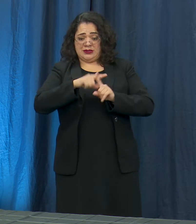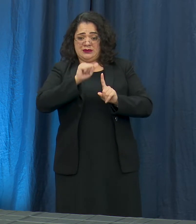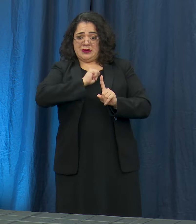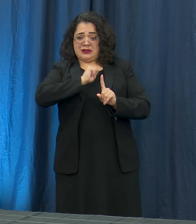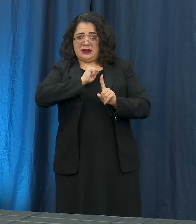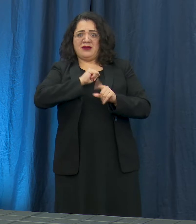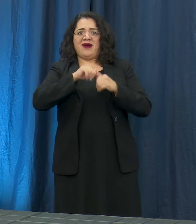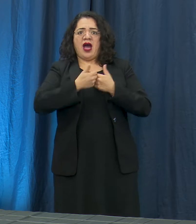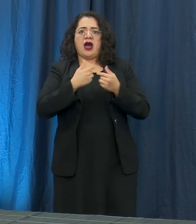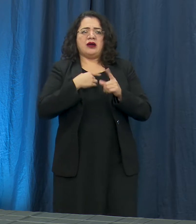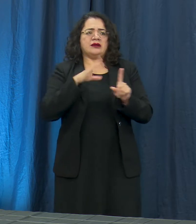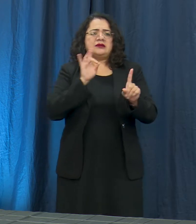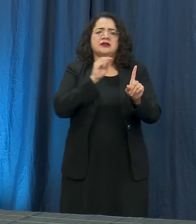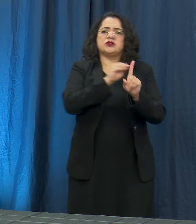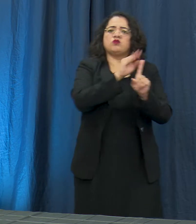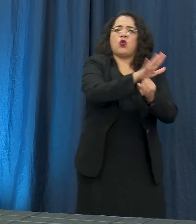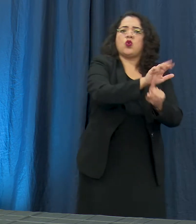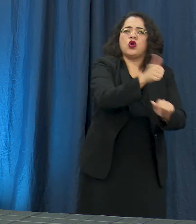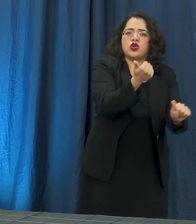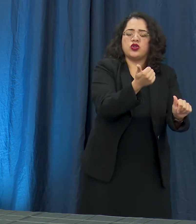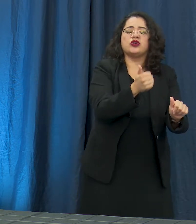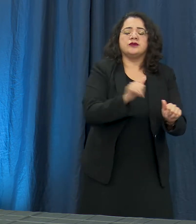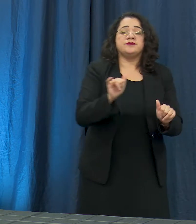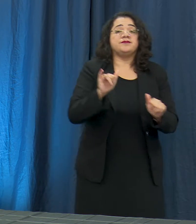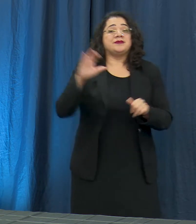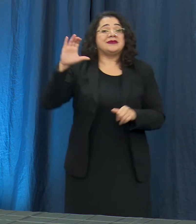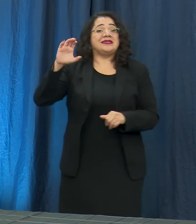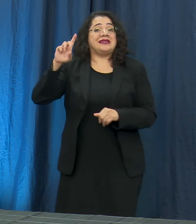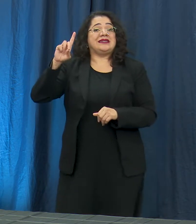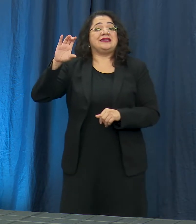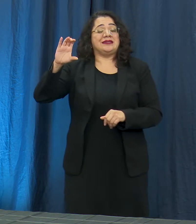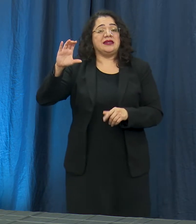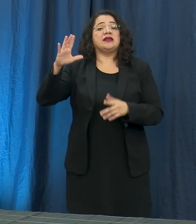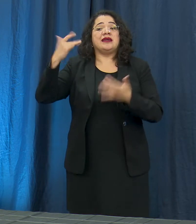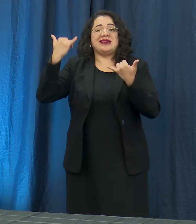amended our isolation and quarantine orders which go into effect today.